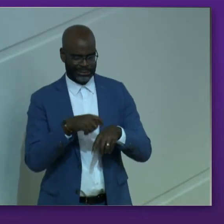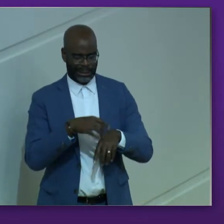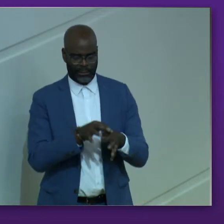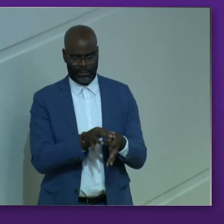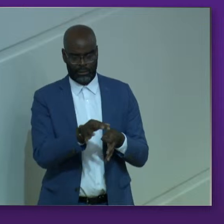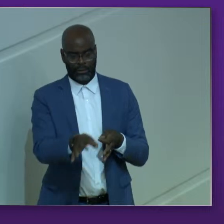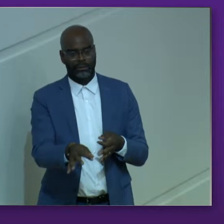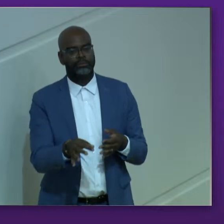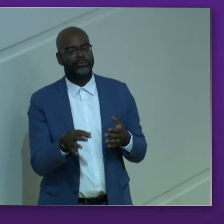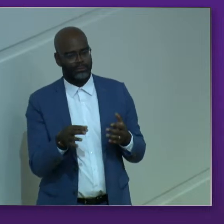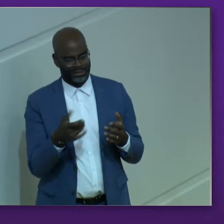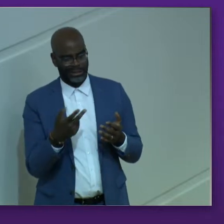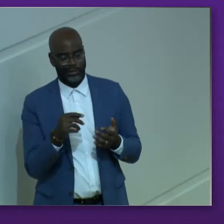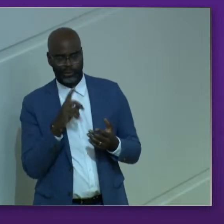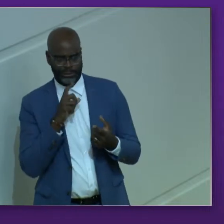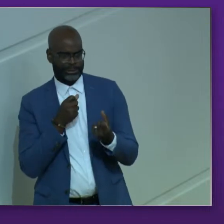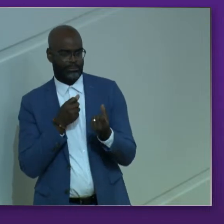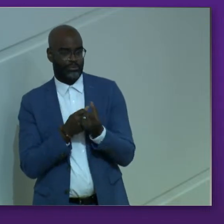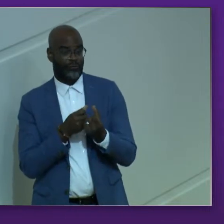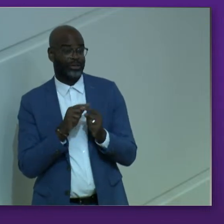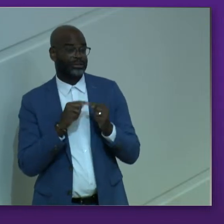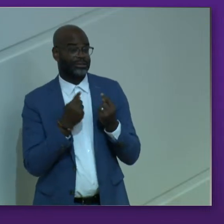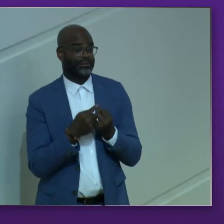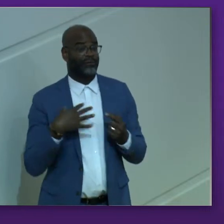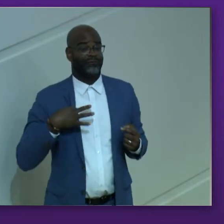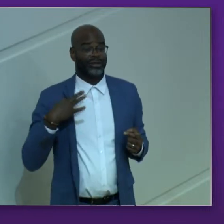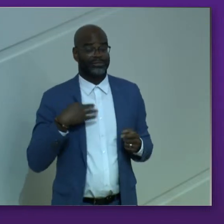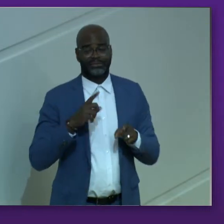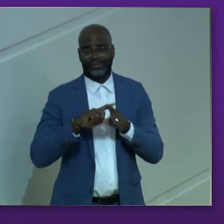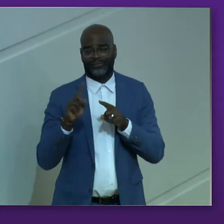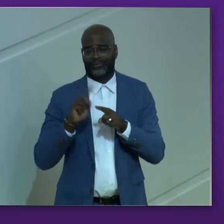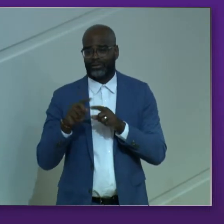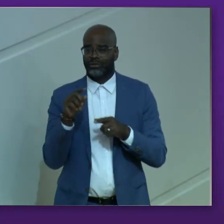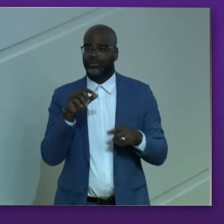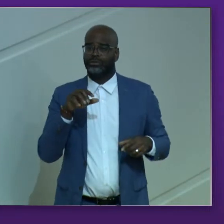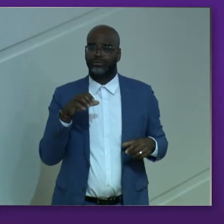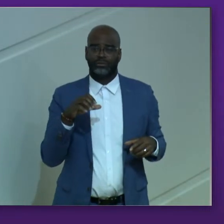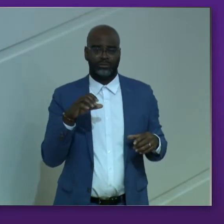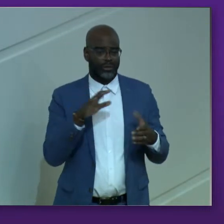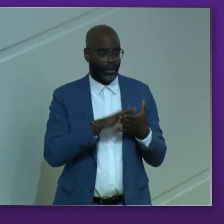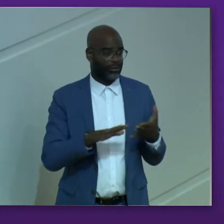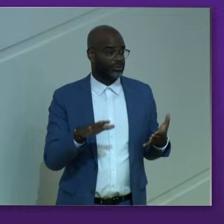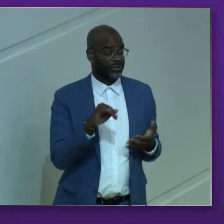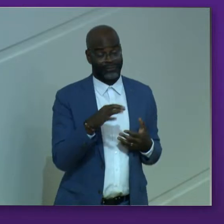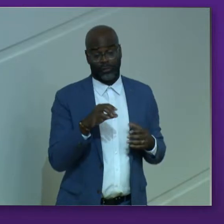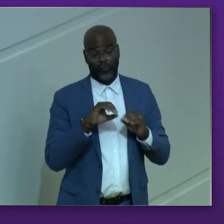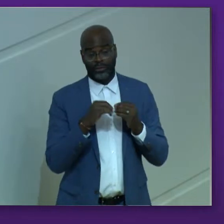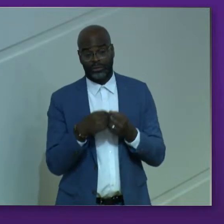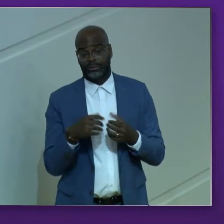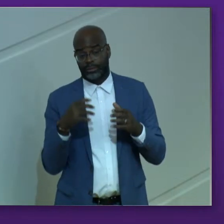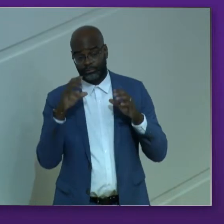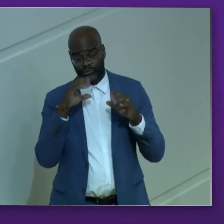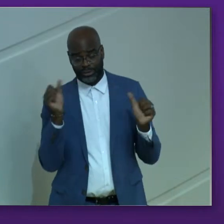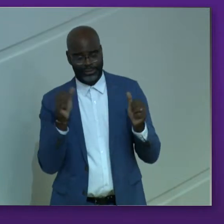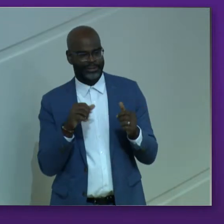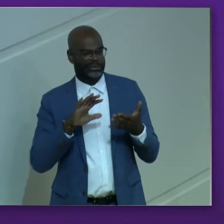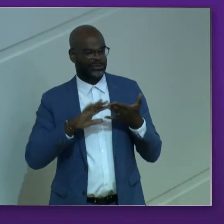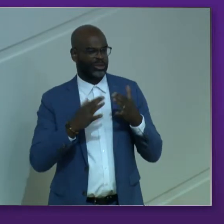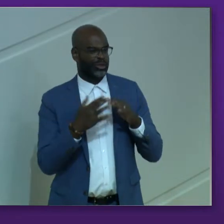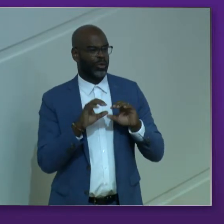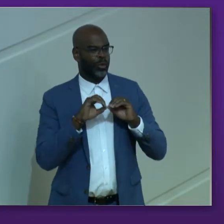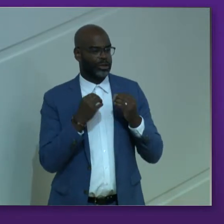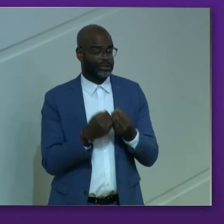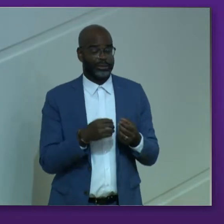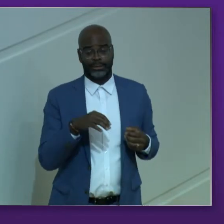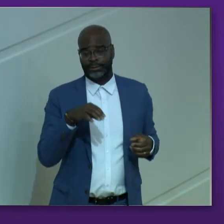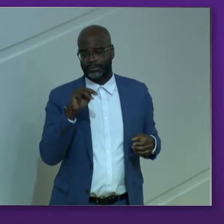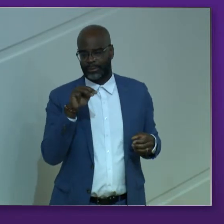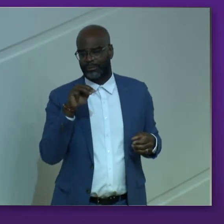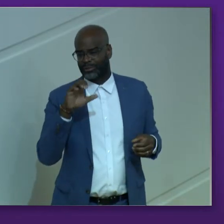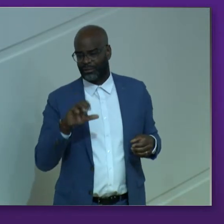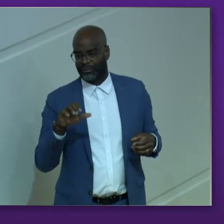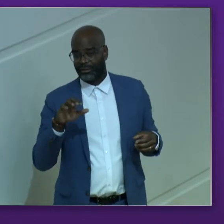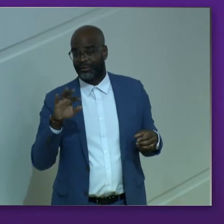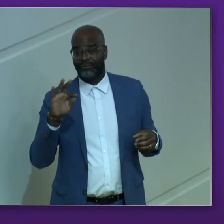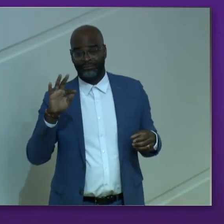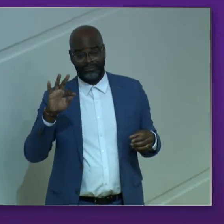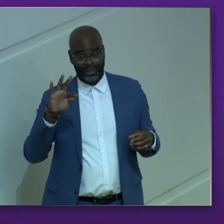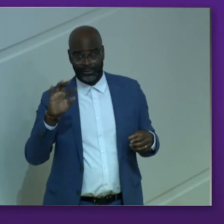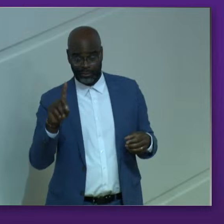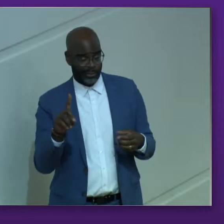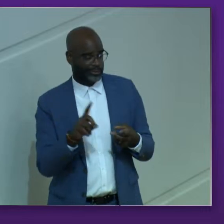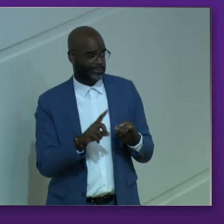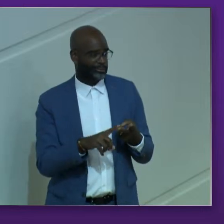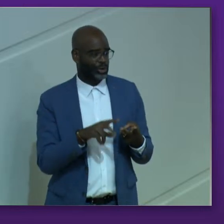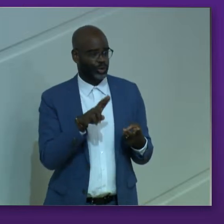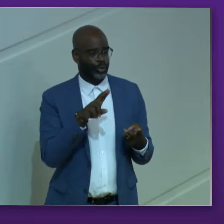BIOSAFETY, AND PUBLIC HEALTH